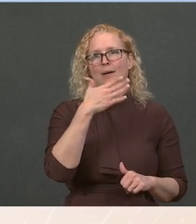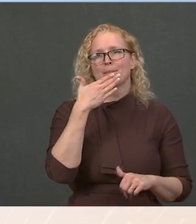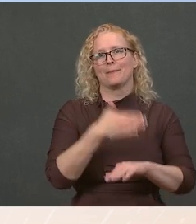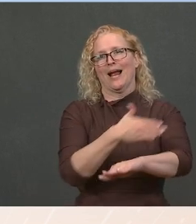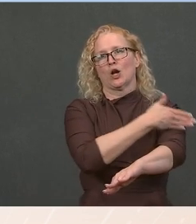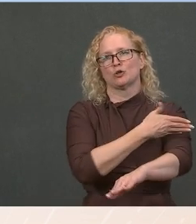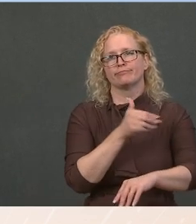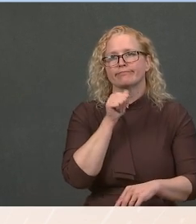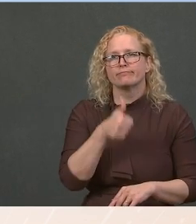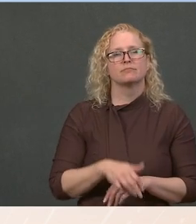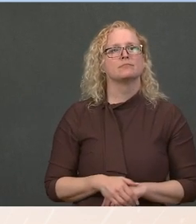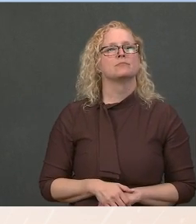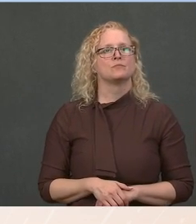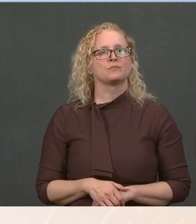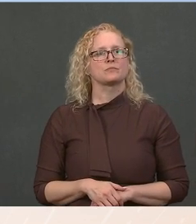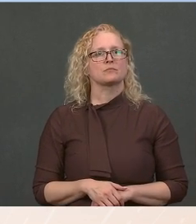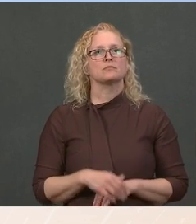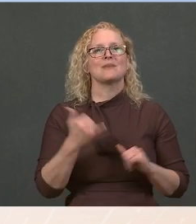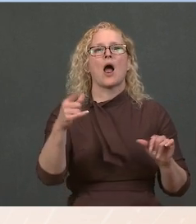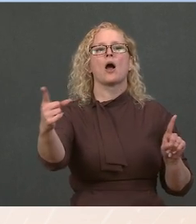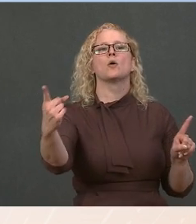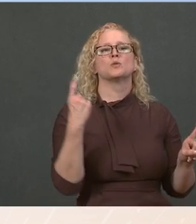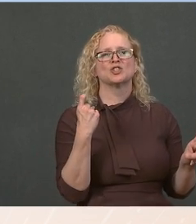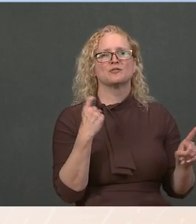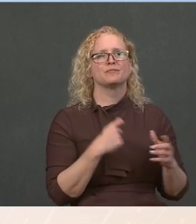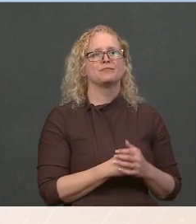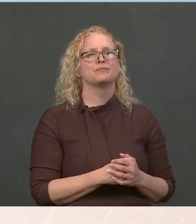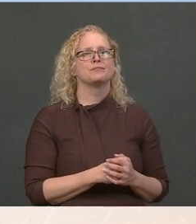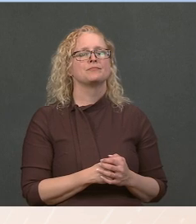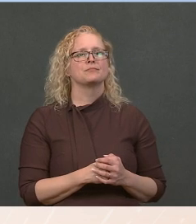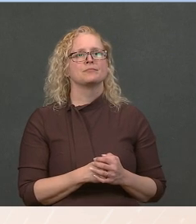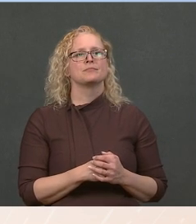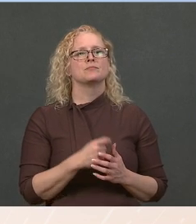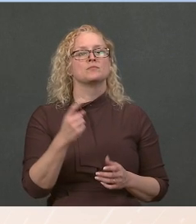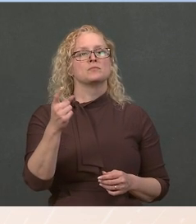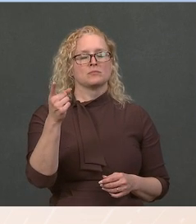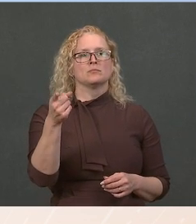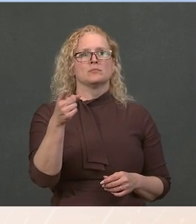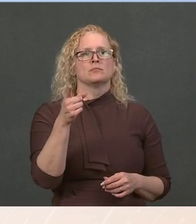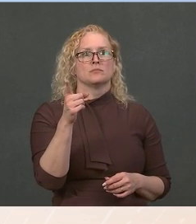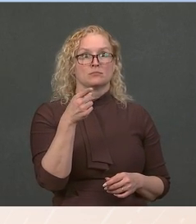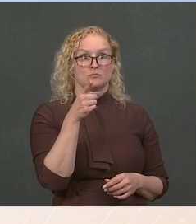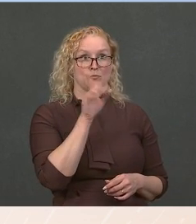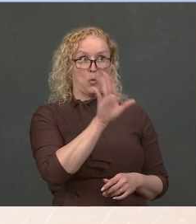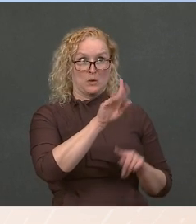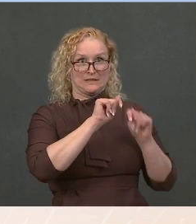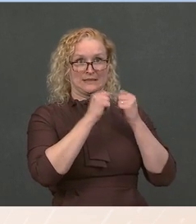the preliminary budget analysis last night. Is there anything else you can talk about in terms of what they've been doing today to try and mollify